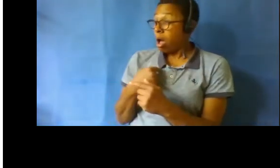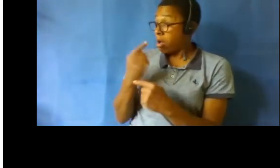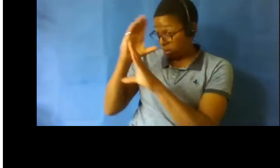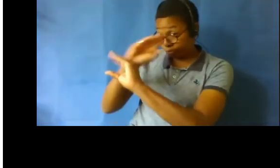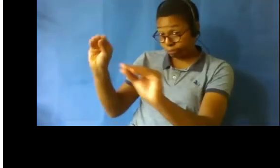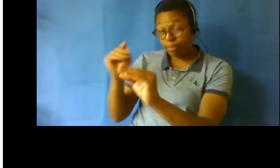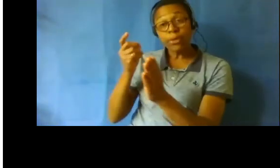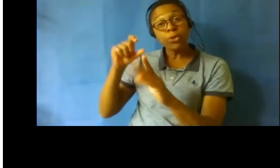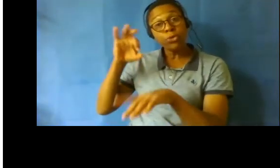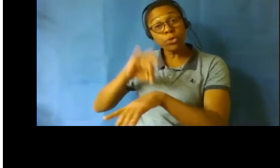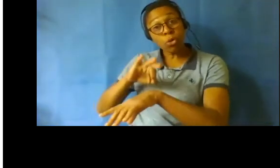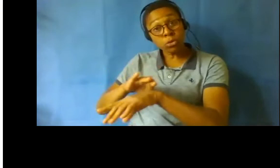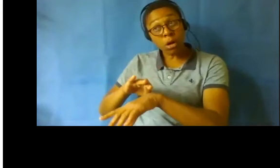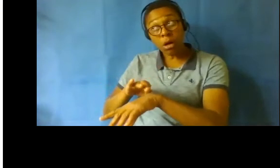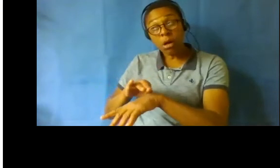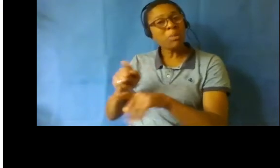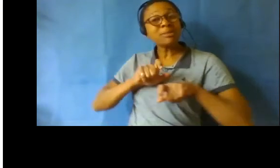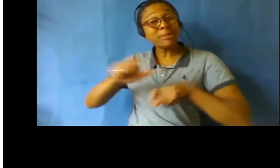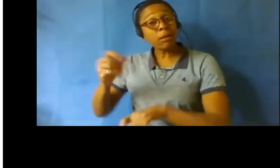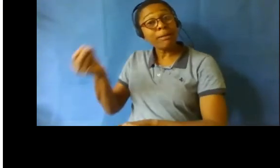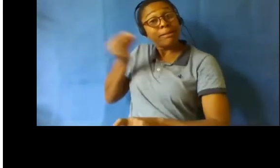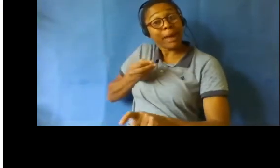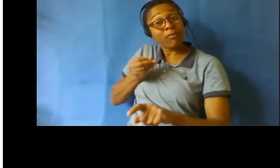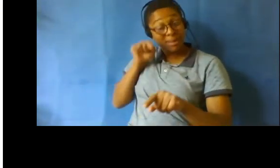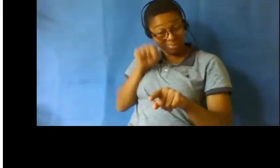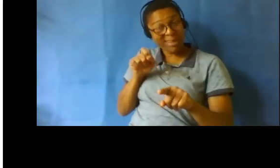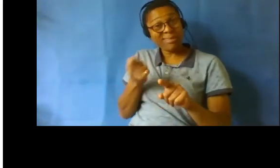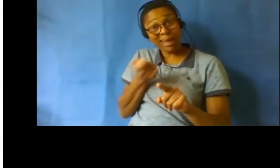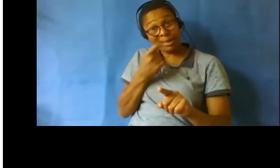I had to take myself off the medication and it makes me feel really deep dubious